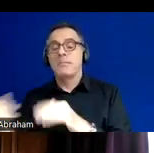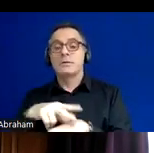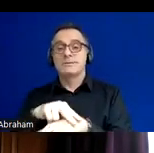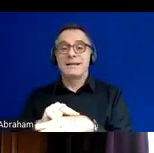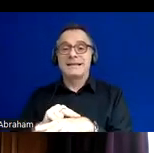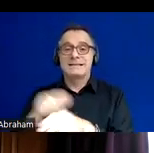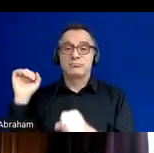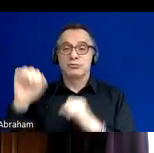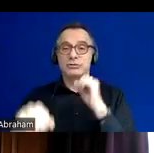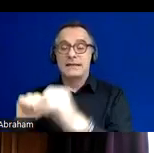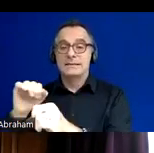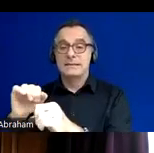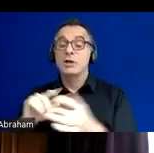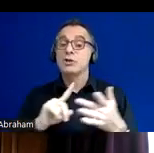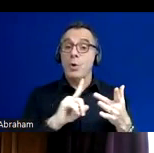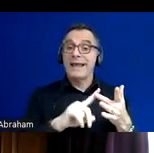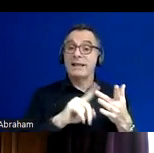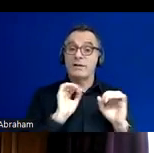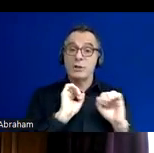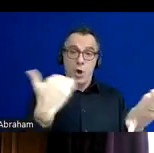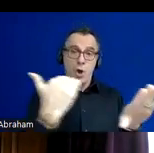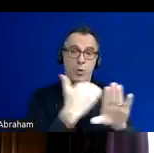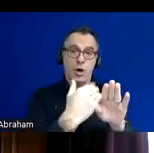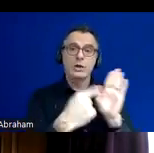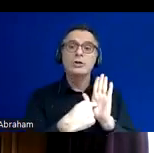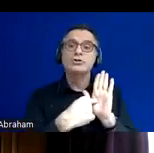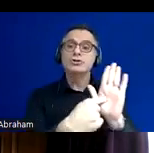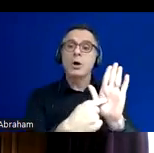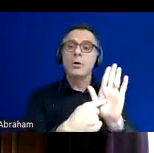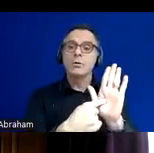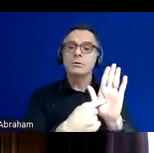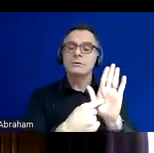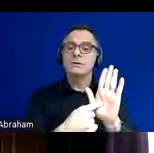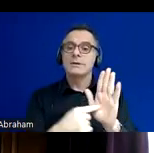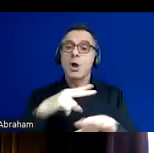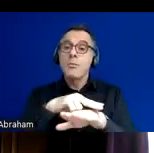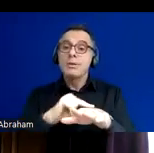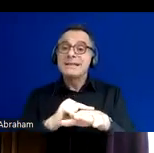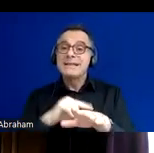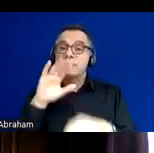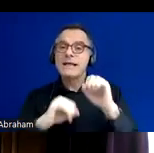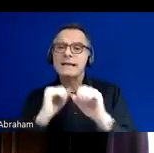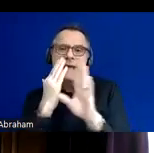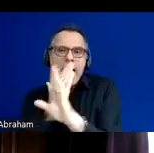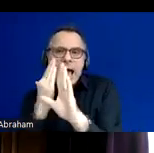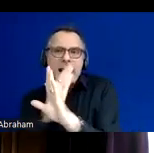of Ingrid's work was showing how these things can be swept under the carpet for decades and